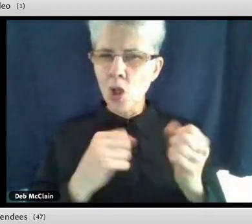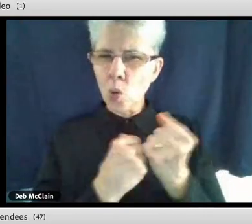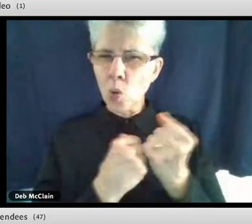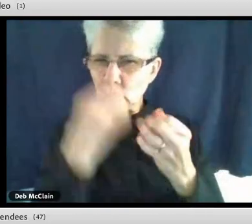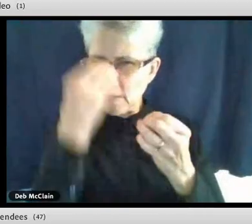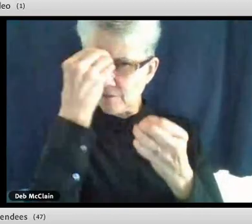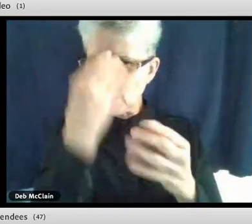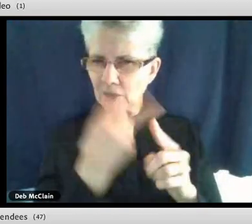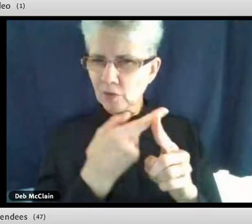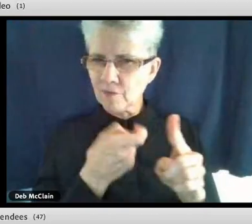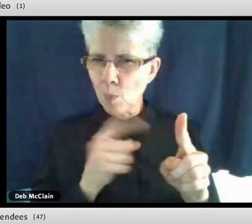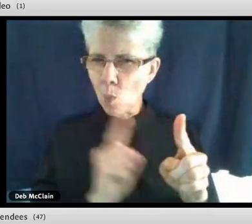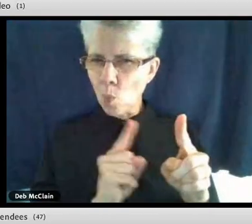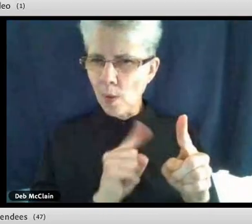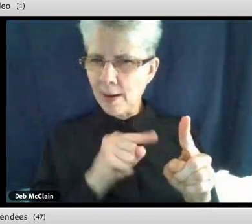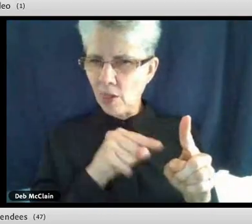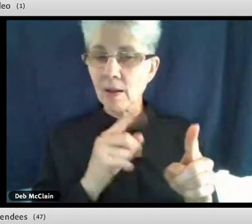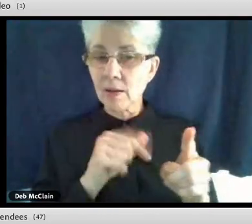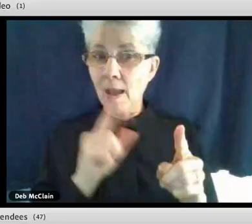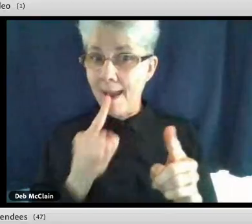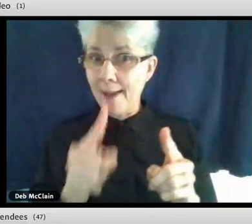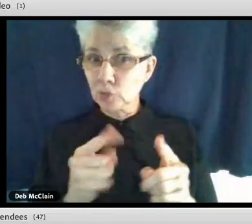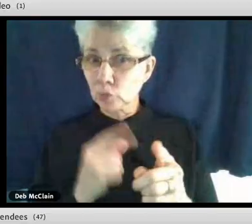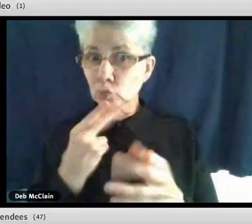right, and make sure it's actually what we're seeing.